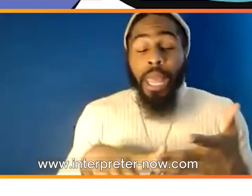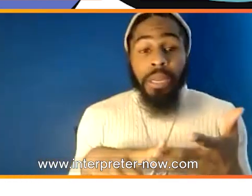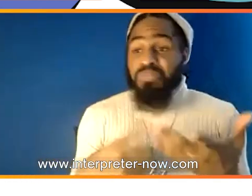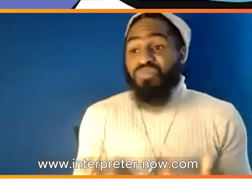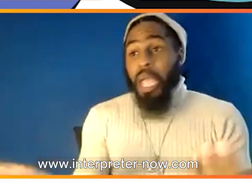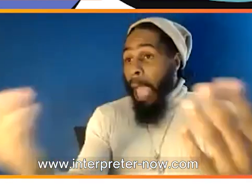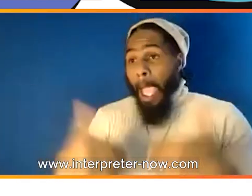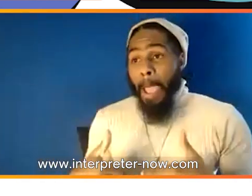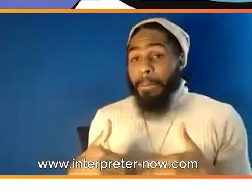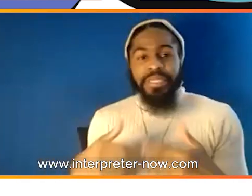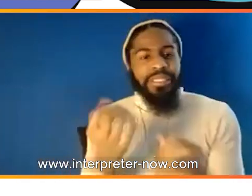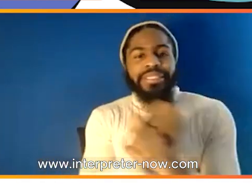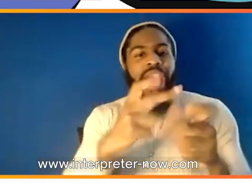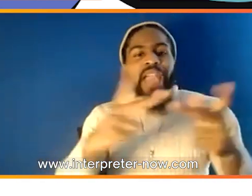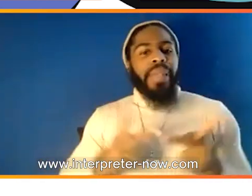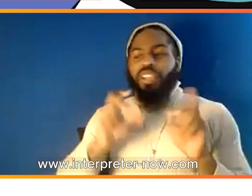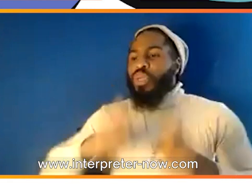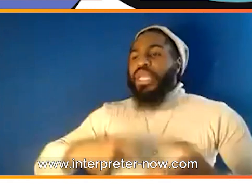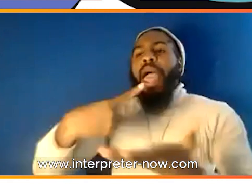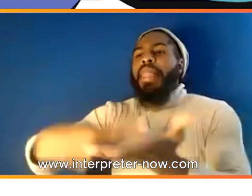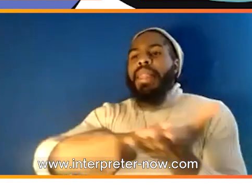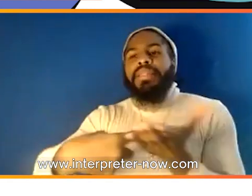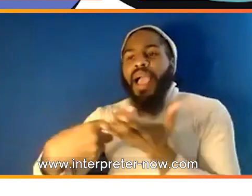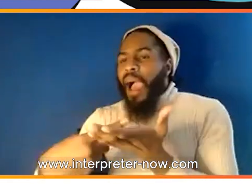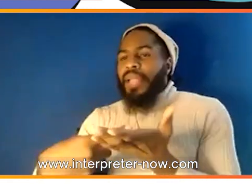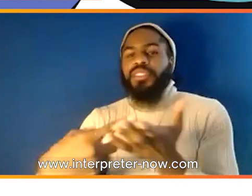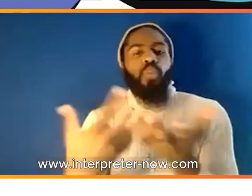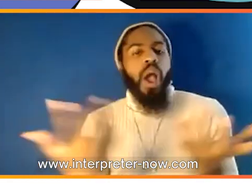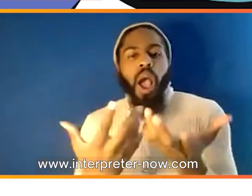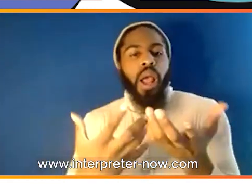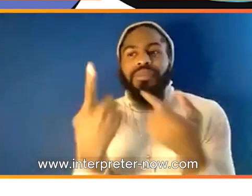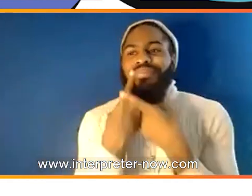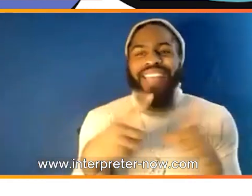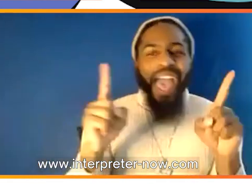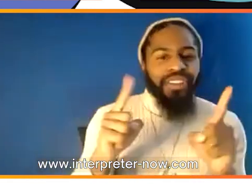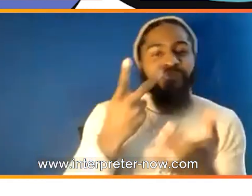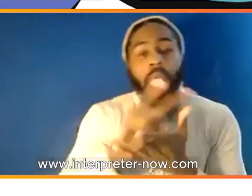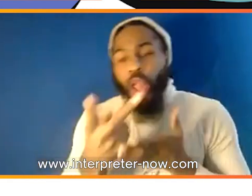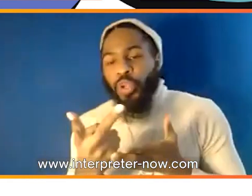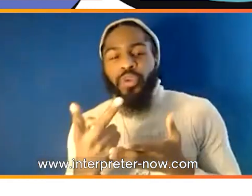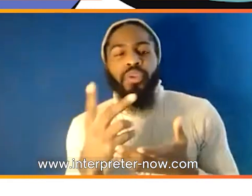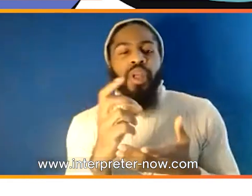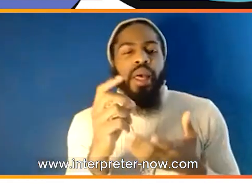trials and tribulations, successes and failures of allyship. It was just an open forum. We